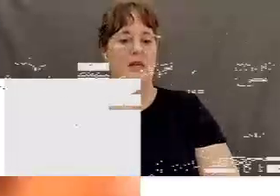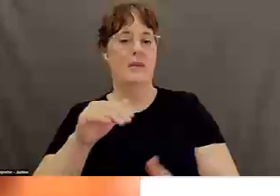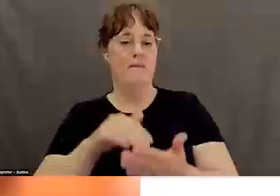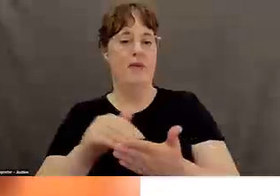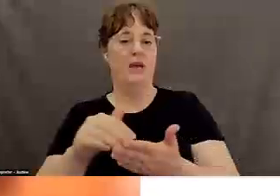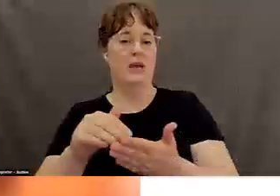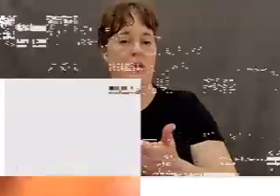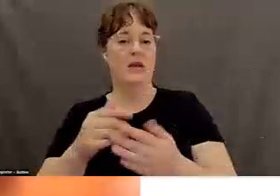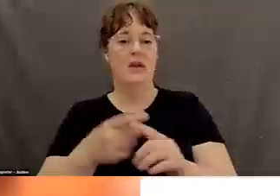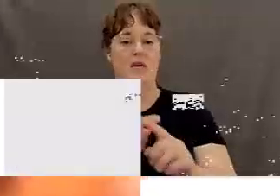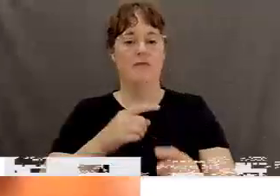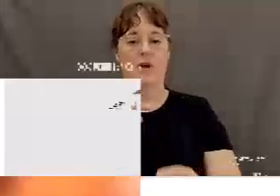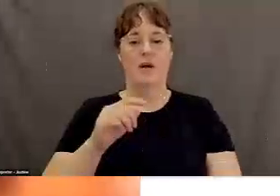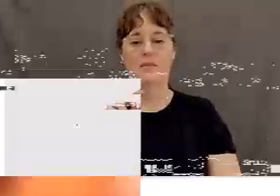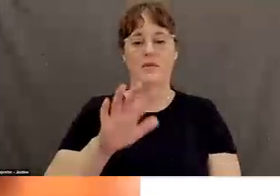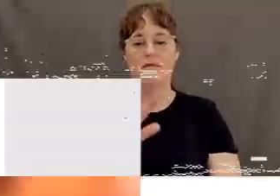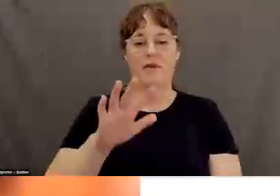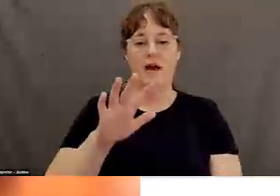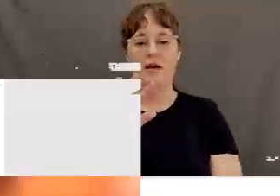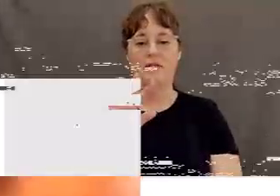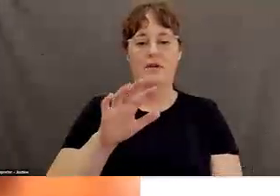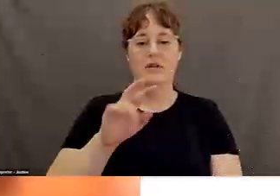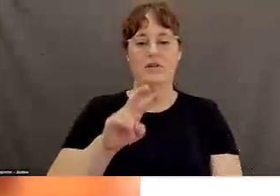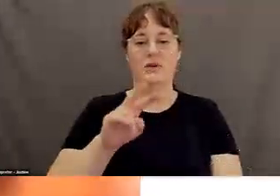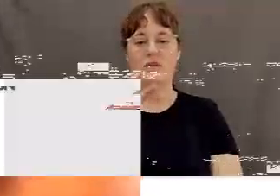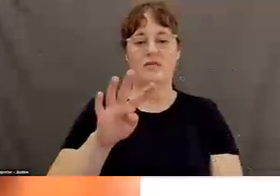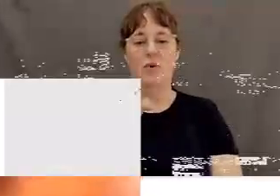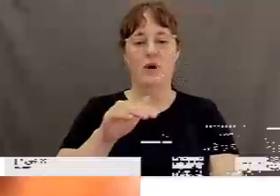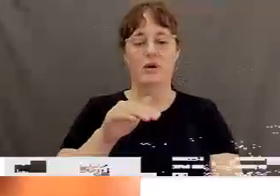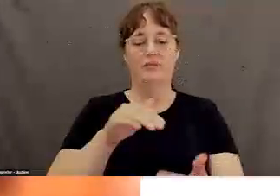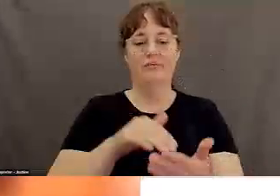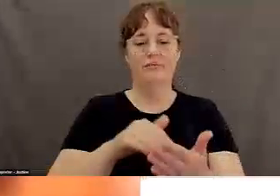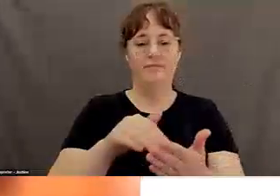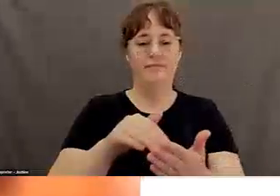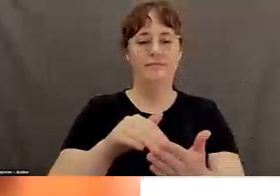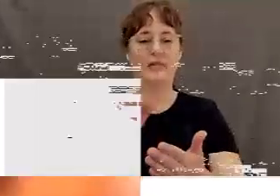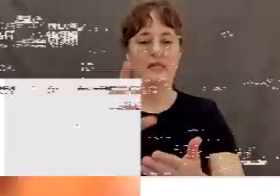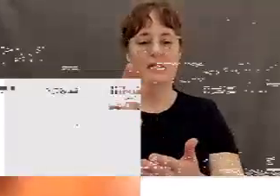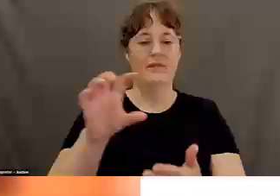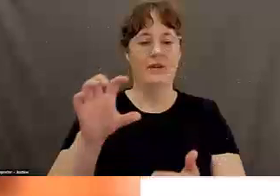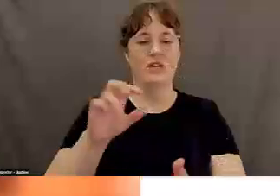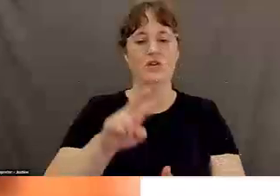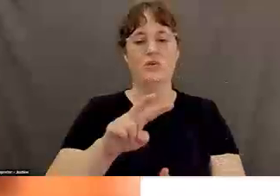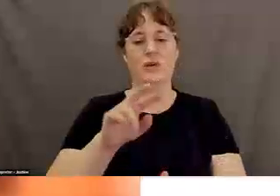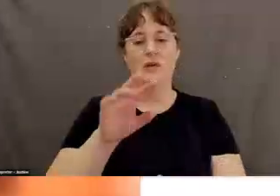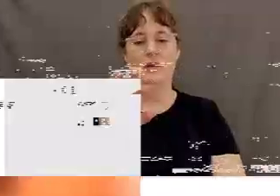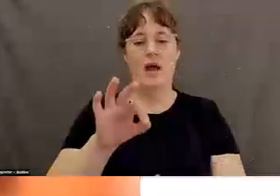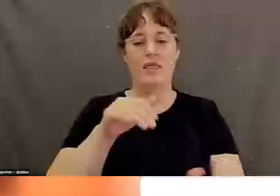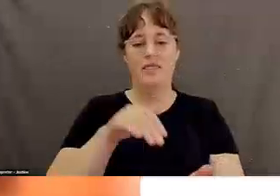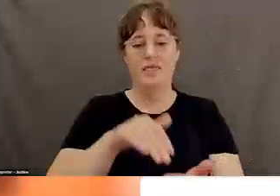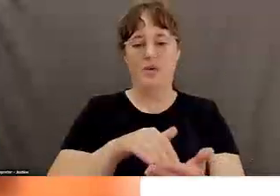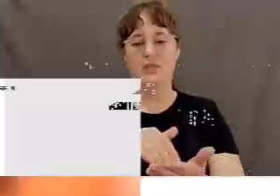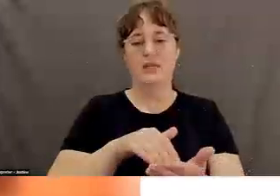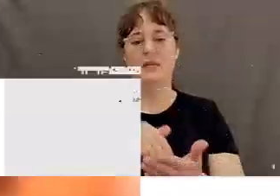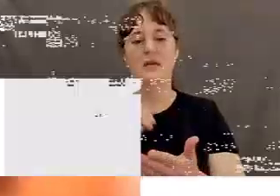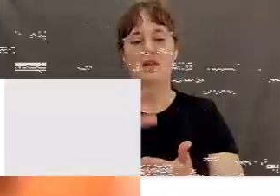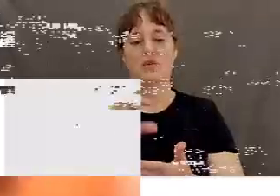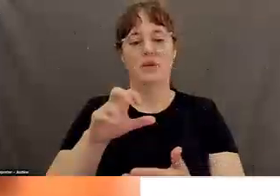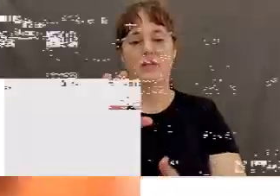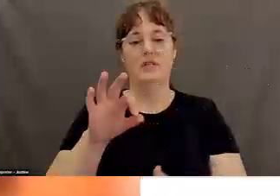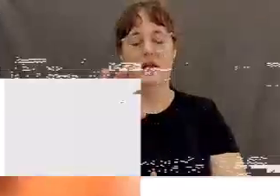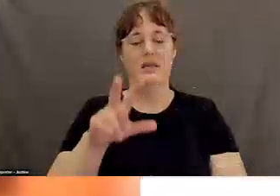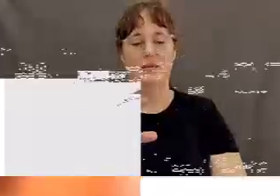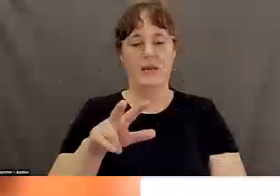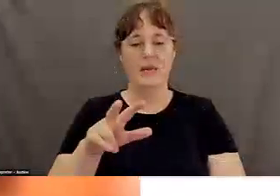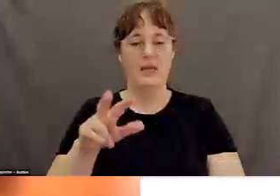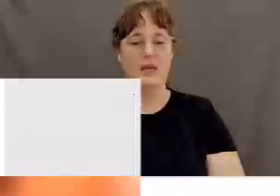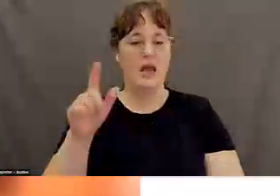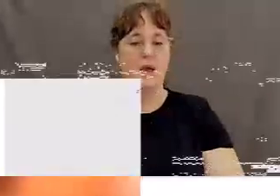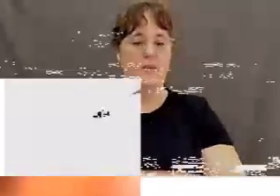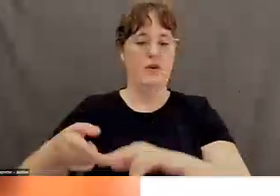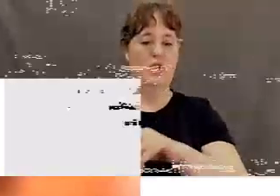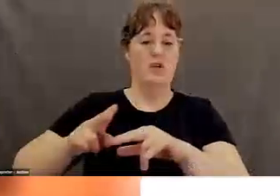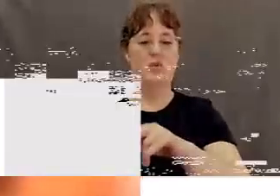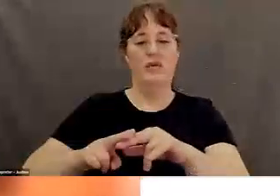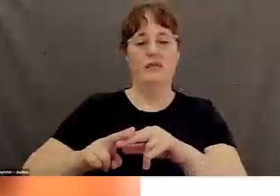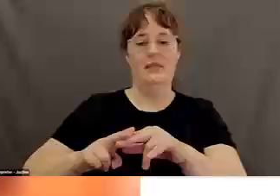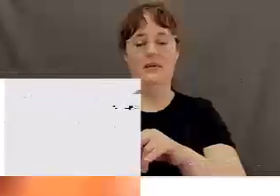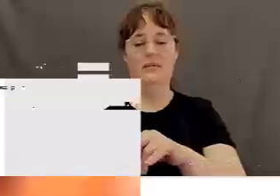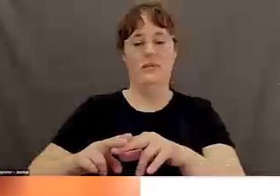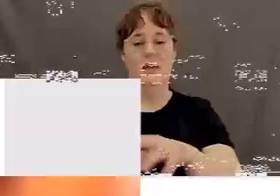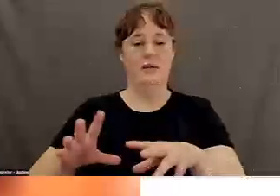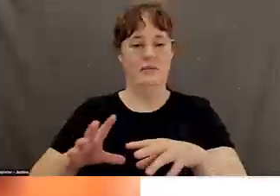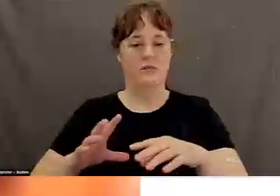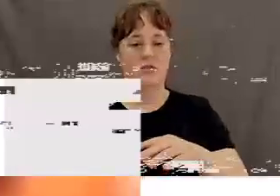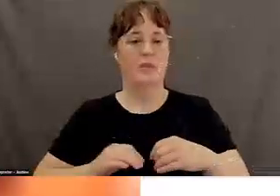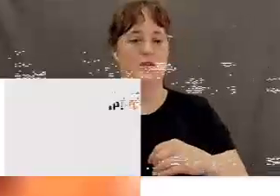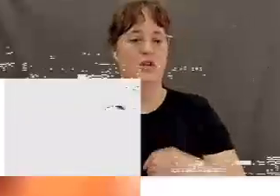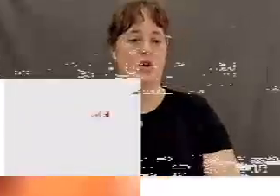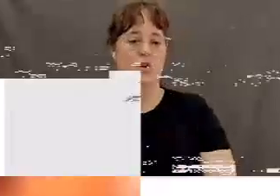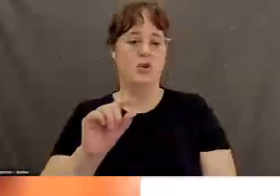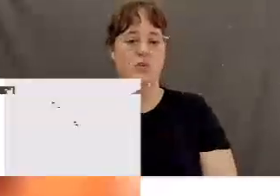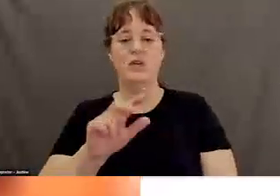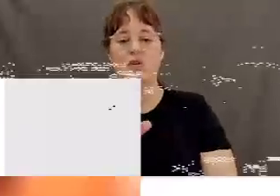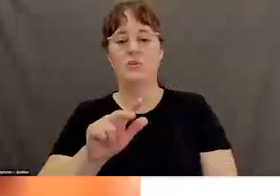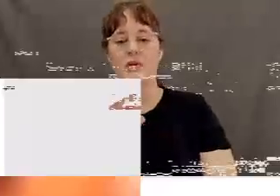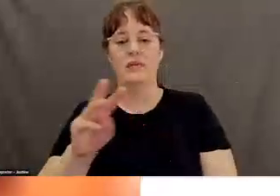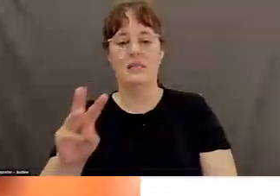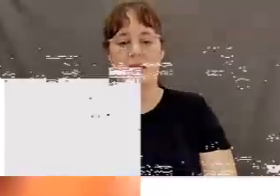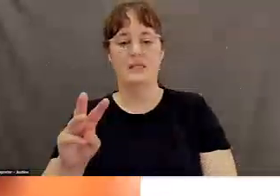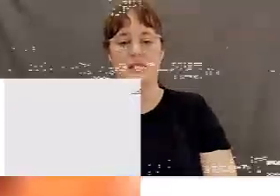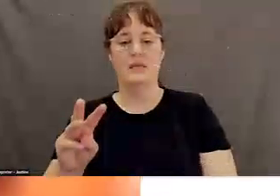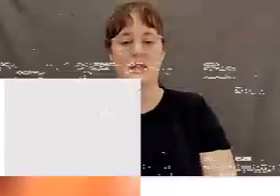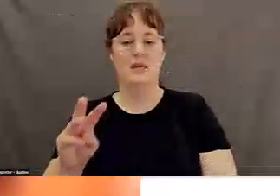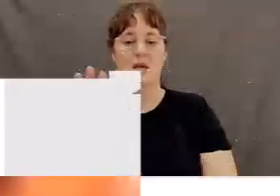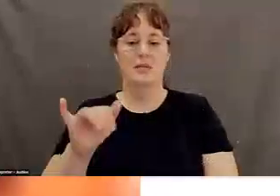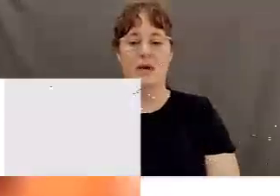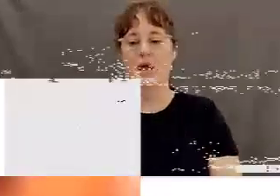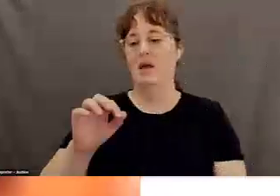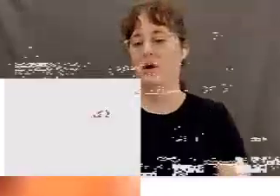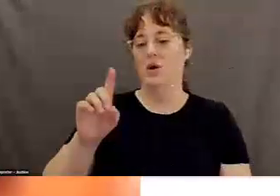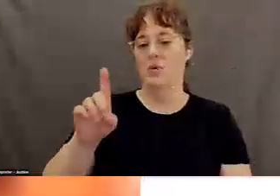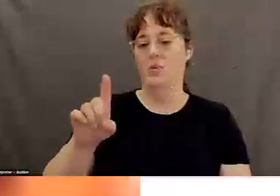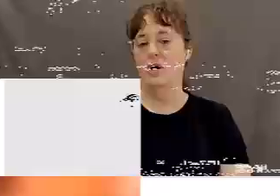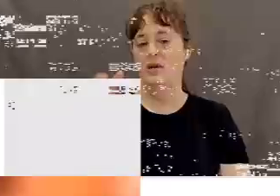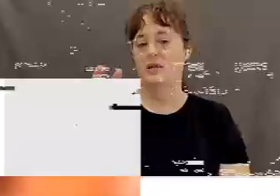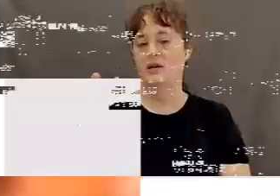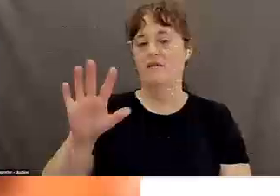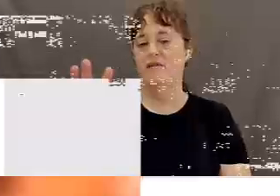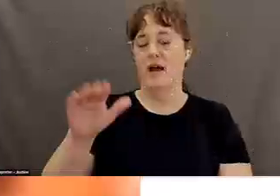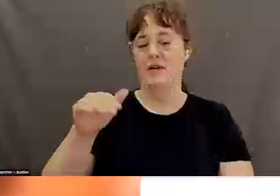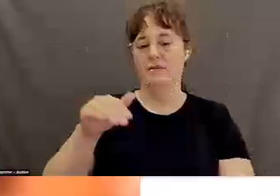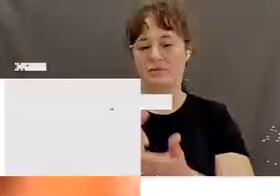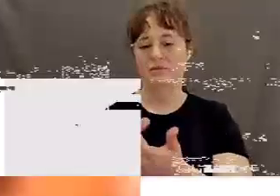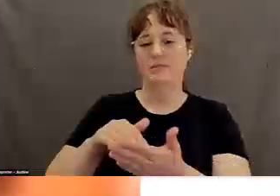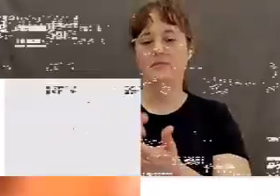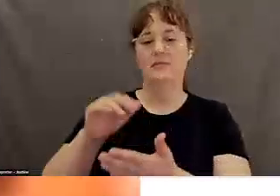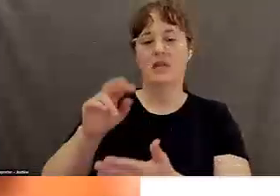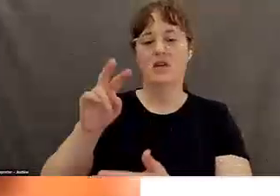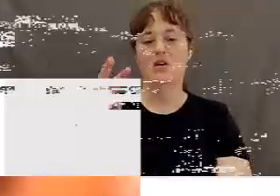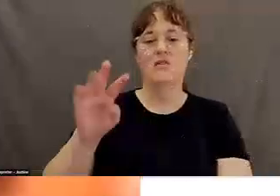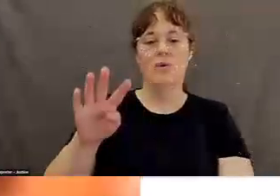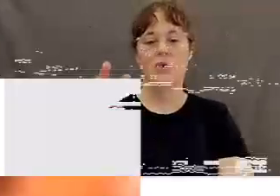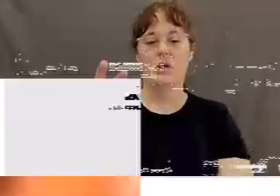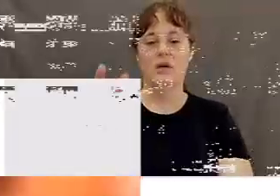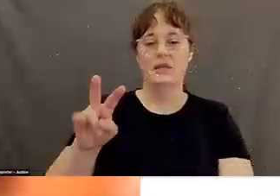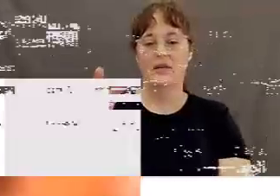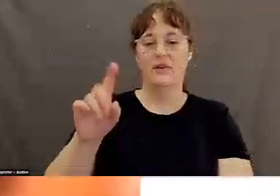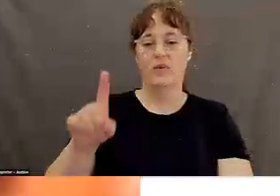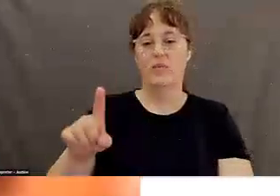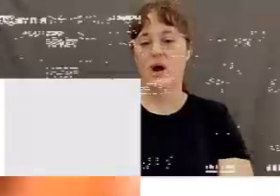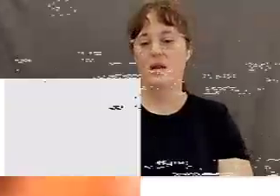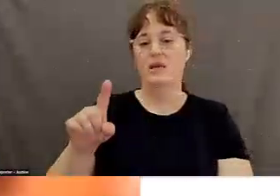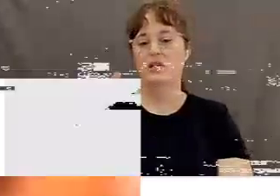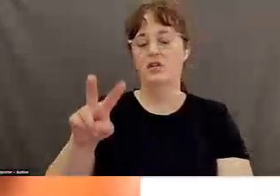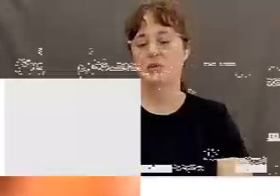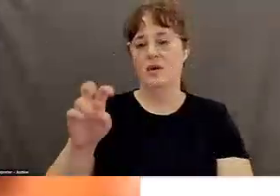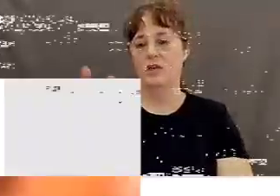Boardroom: to $874,729,393, and B, increasing the adopted 2026 annual project budget by $32 million from $175,471,265 to $207,471,265.